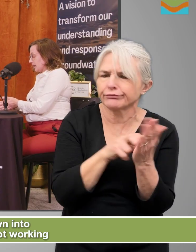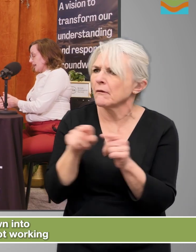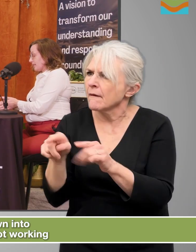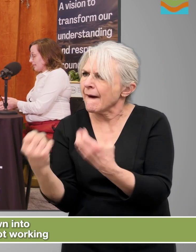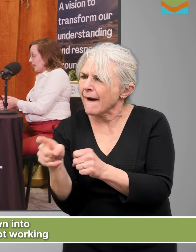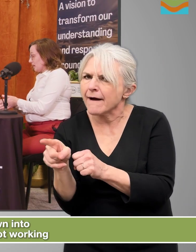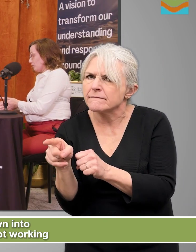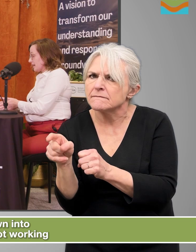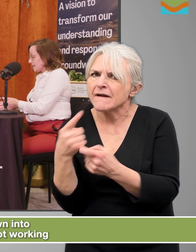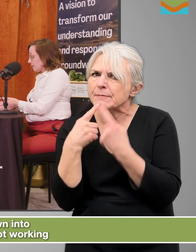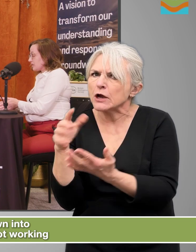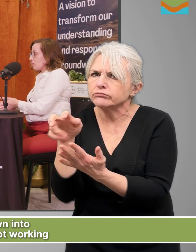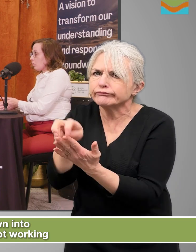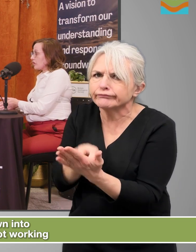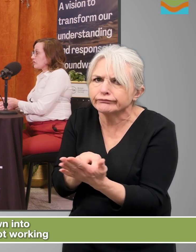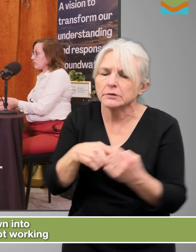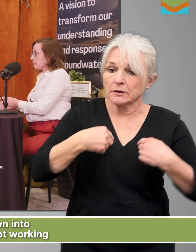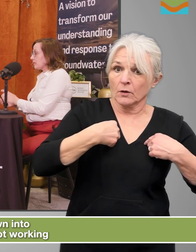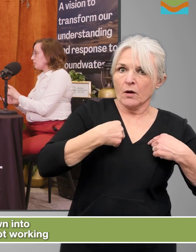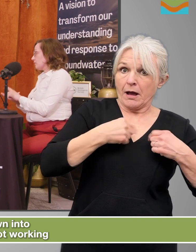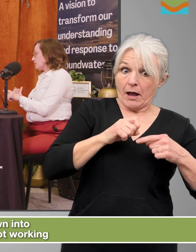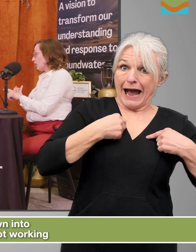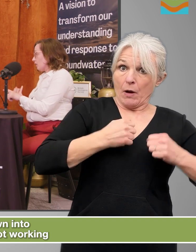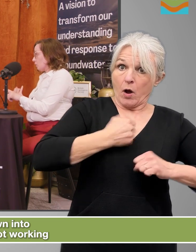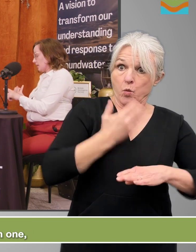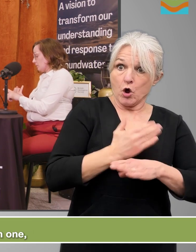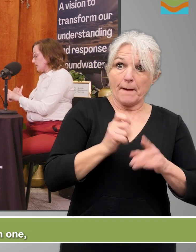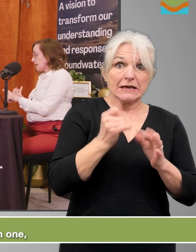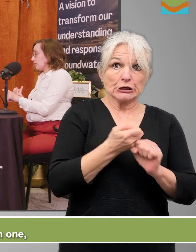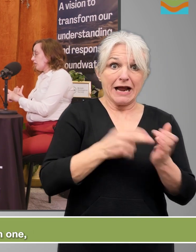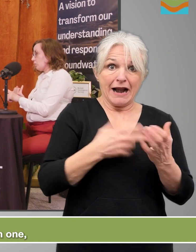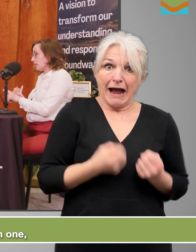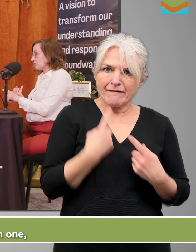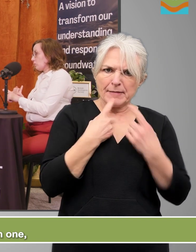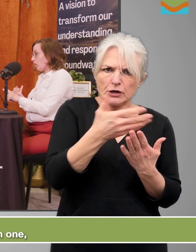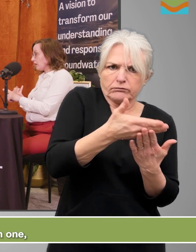and I guess I can break it down into our work streams where we've got working with BGS on our work stream one,